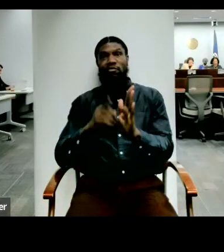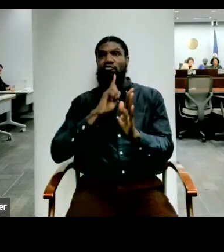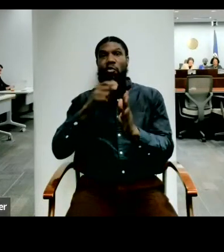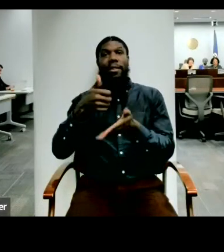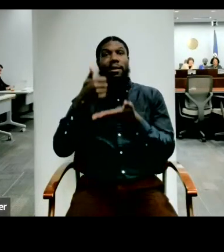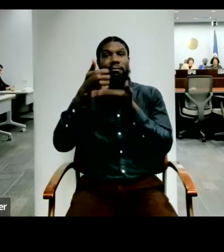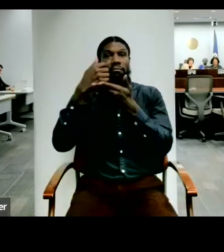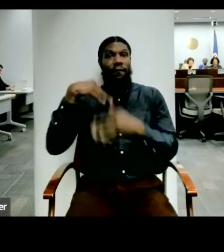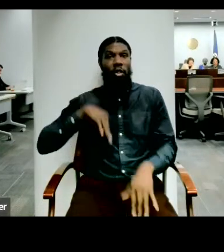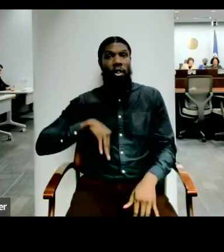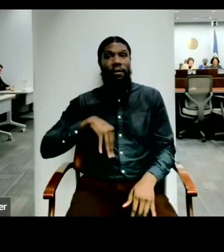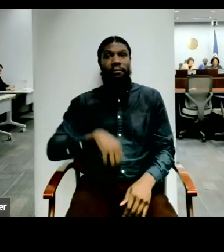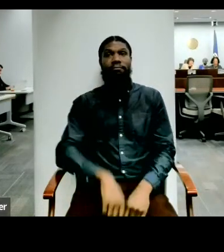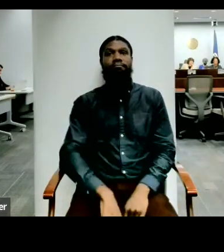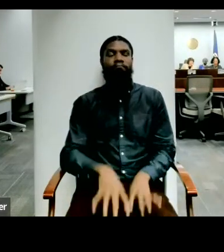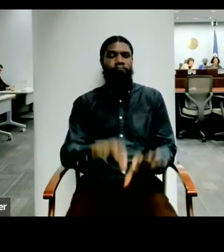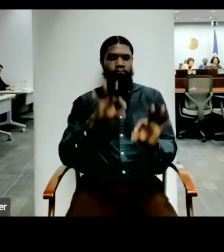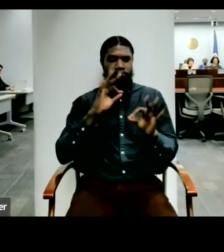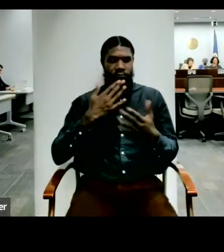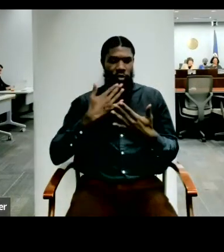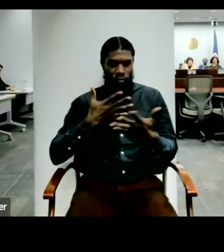Thank you Thank you, those are really helpful suggestions,